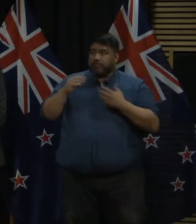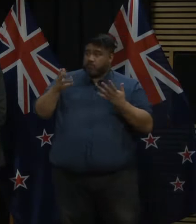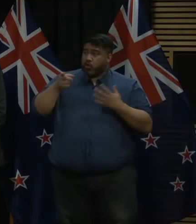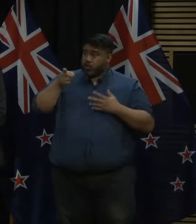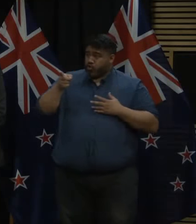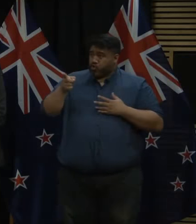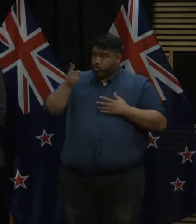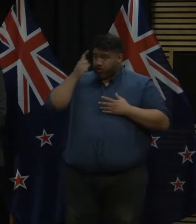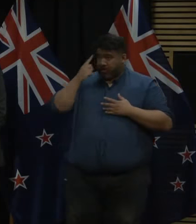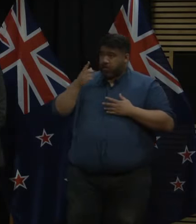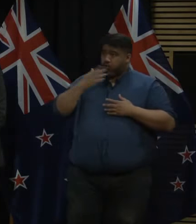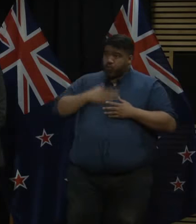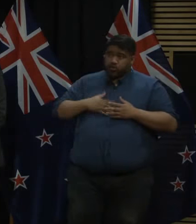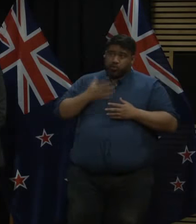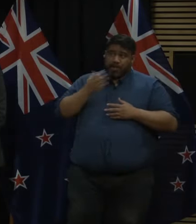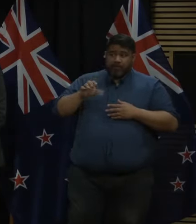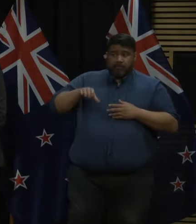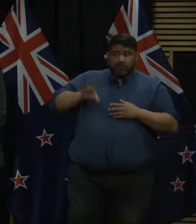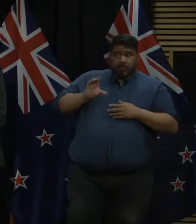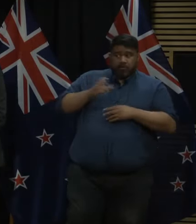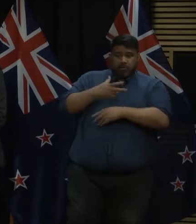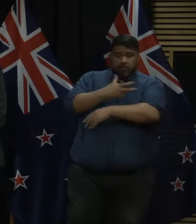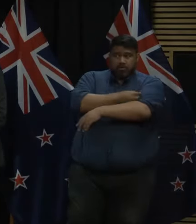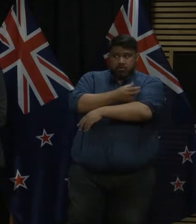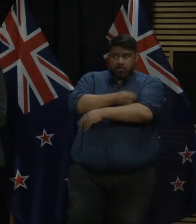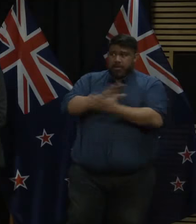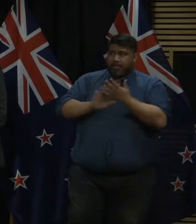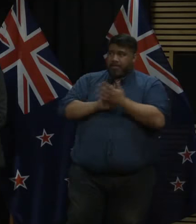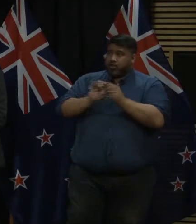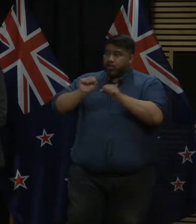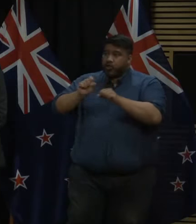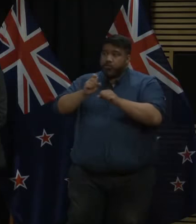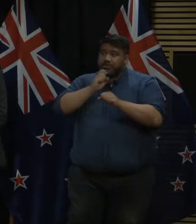risk. We are talking to